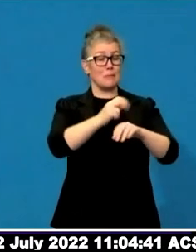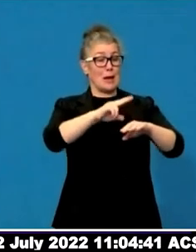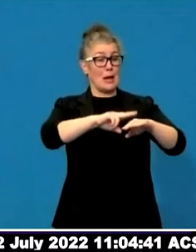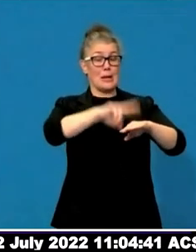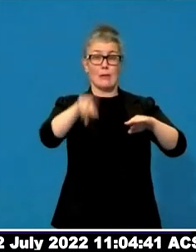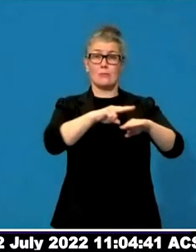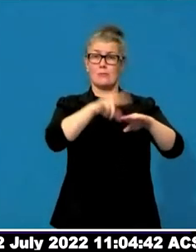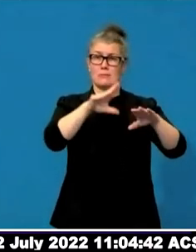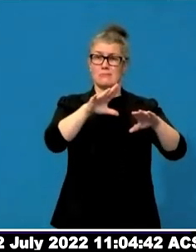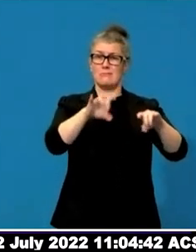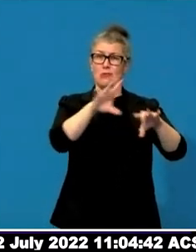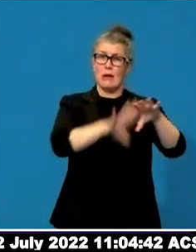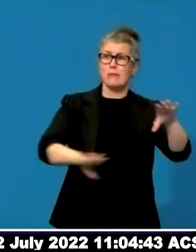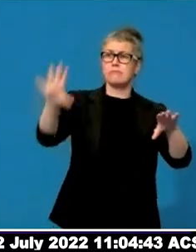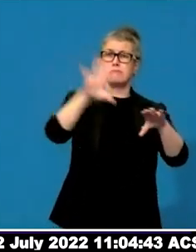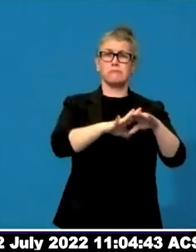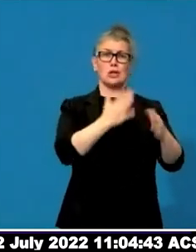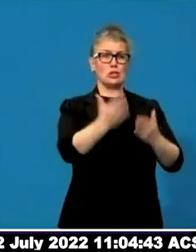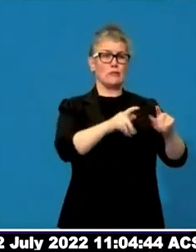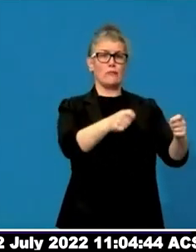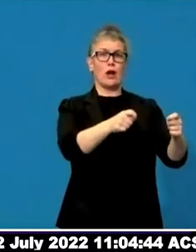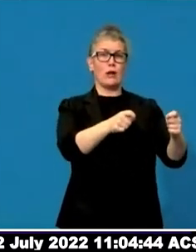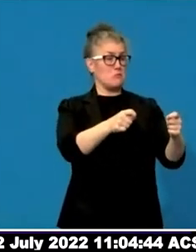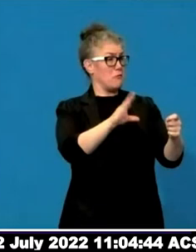or someone from Darwin and popping them in Tennant Creek